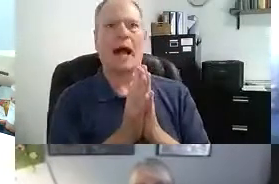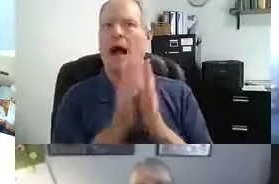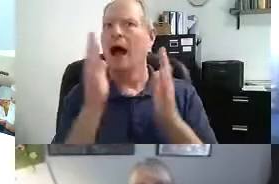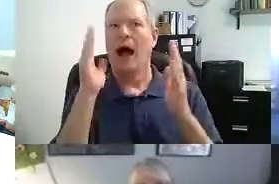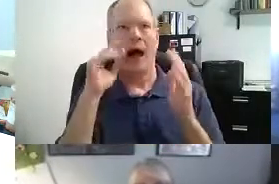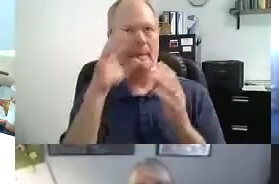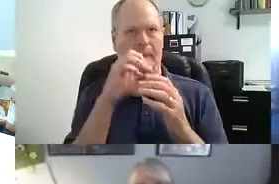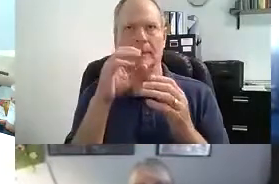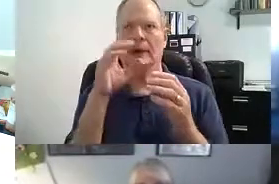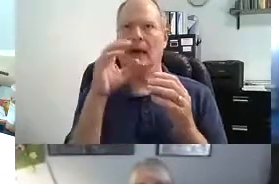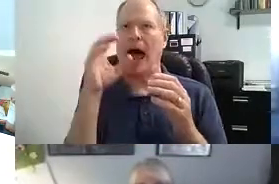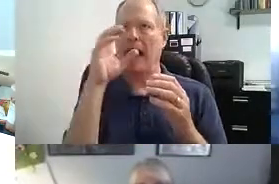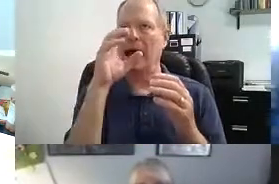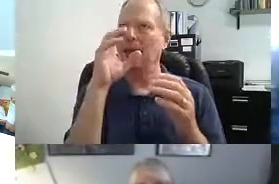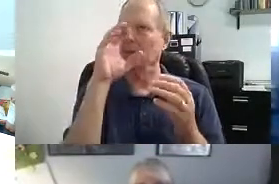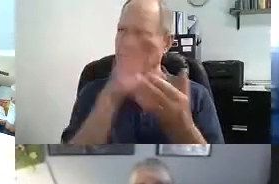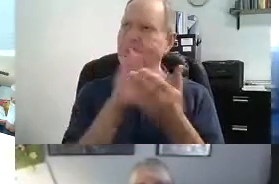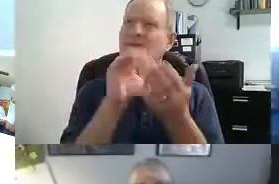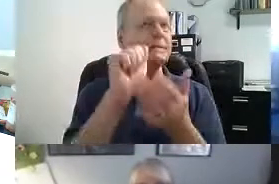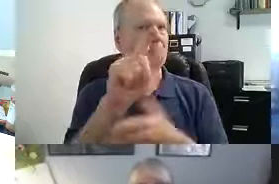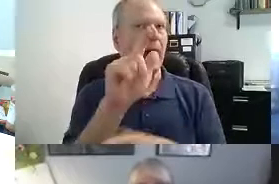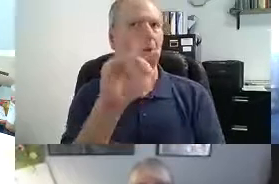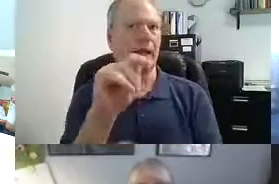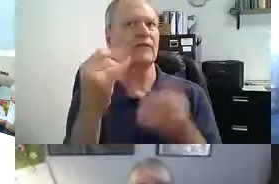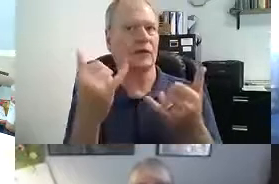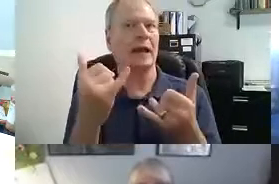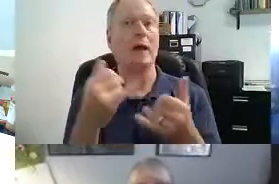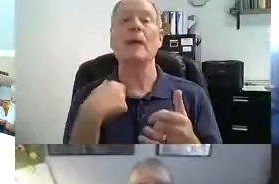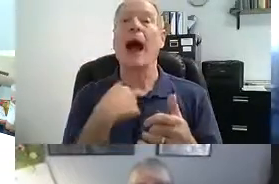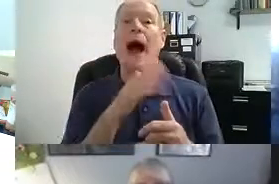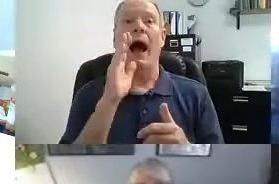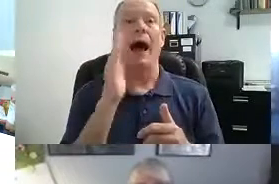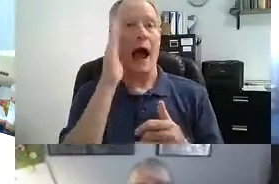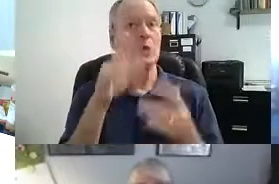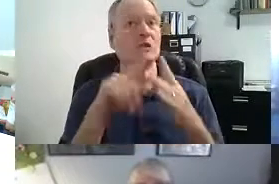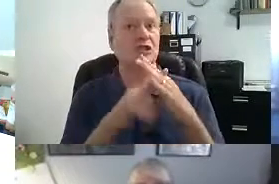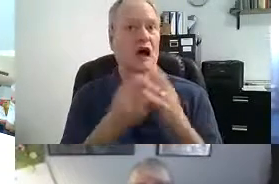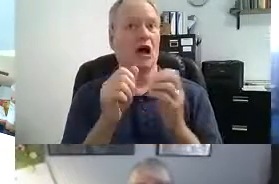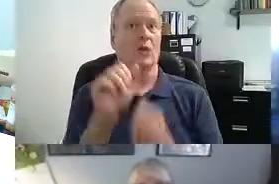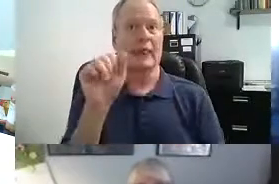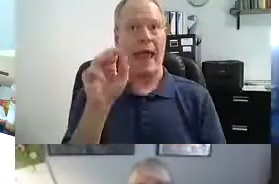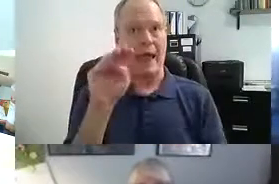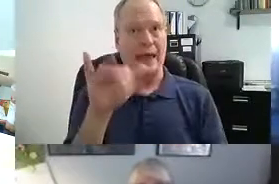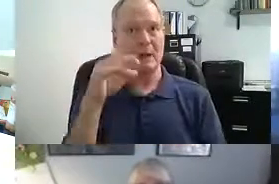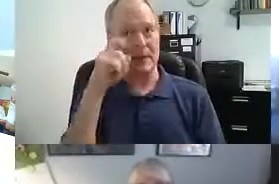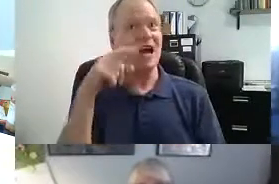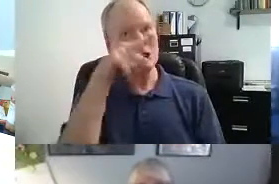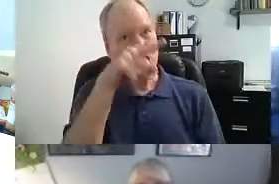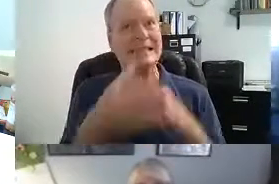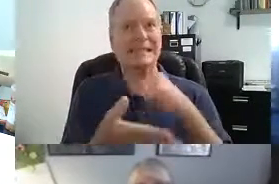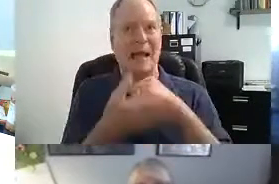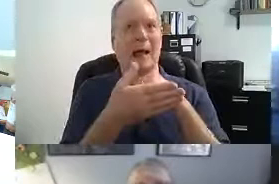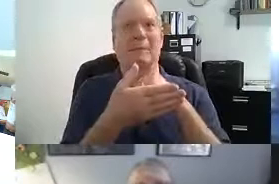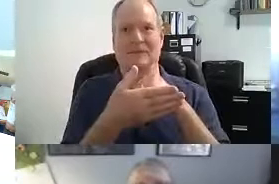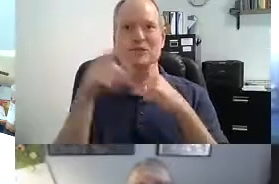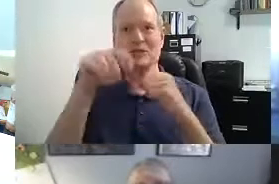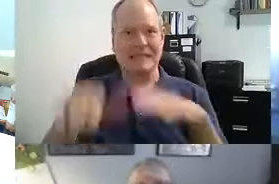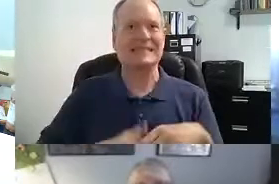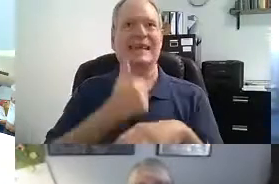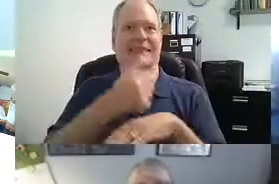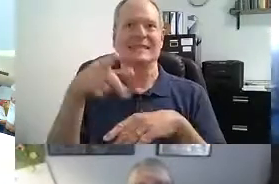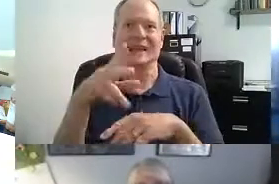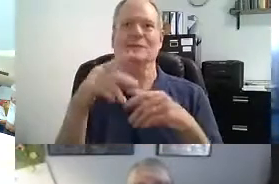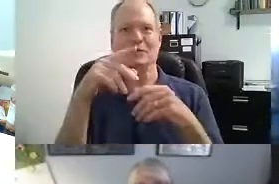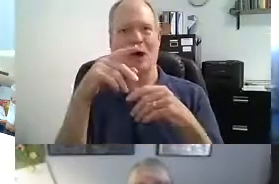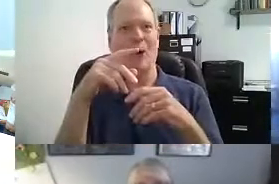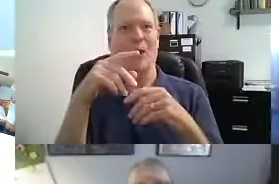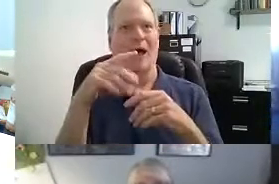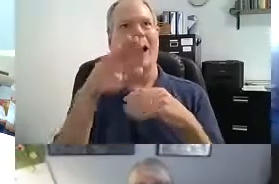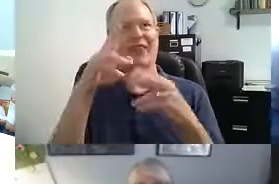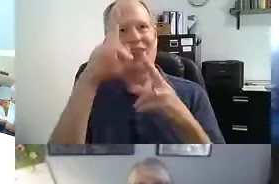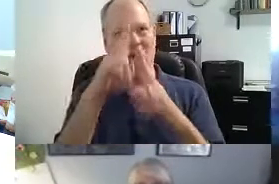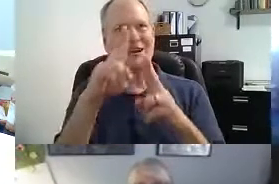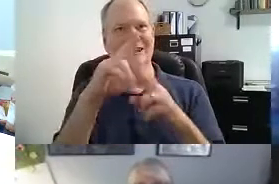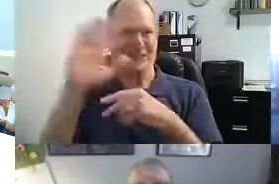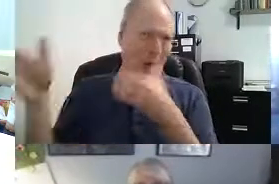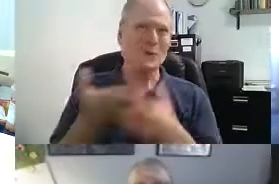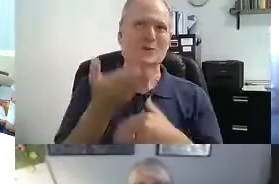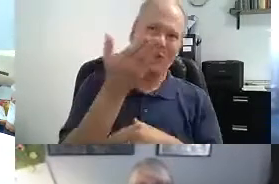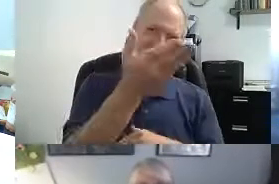I guess that is all. I will start with Amy, because she is the one who helped set this up with the DAW.